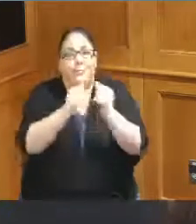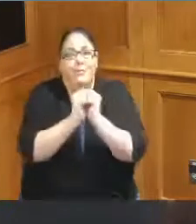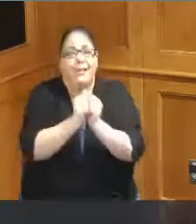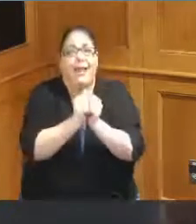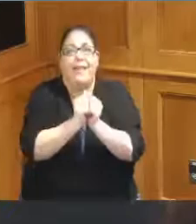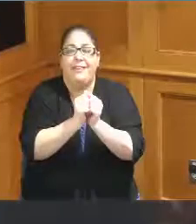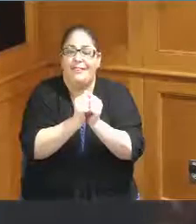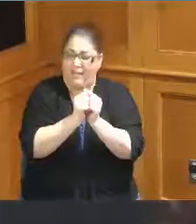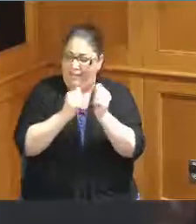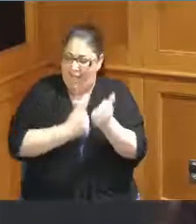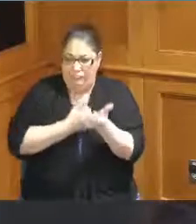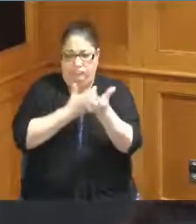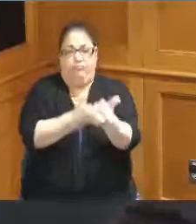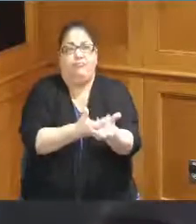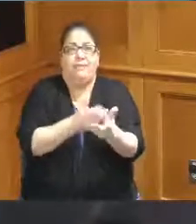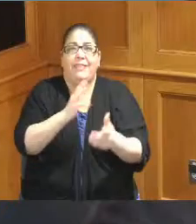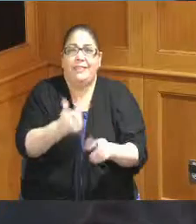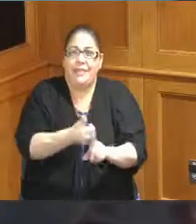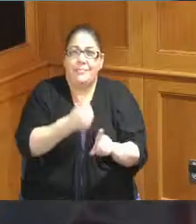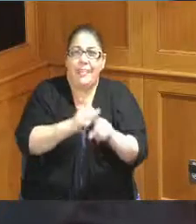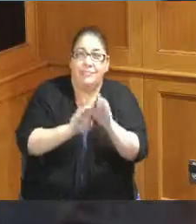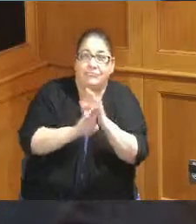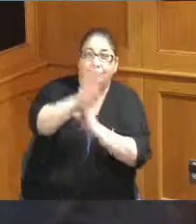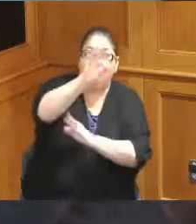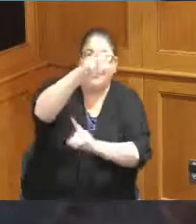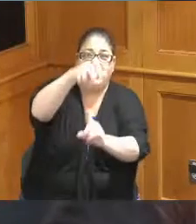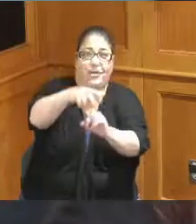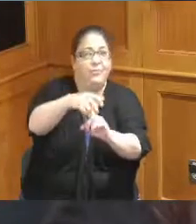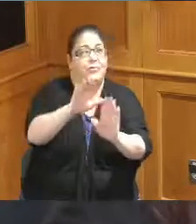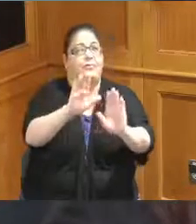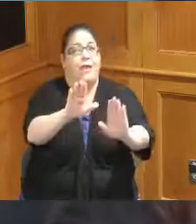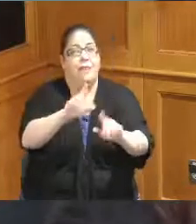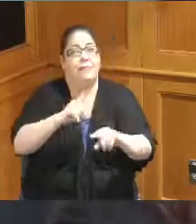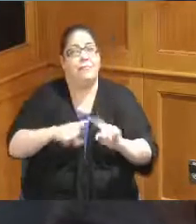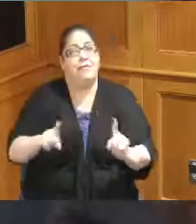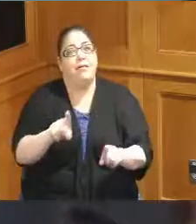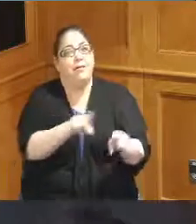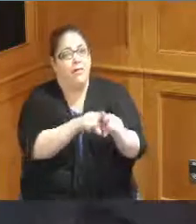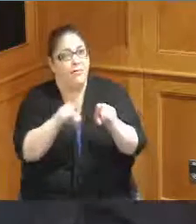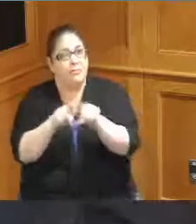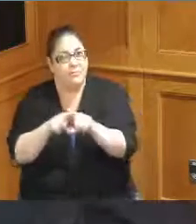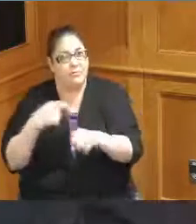they Excel that makes it even better but we need to be financially competent as it relates